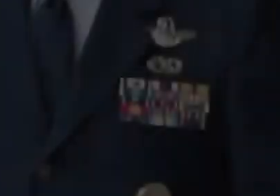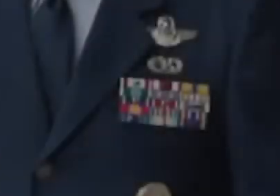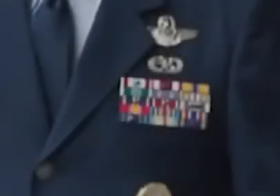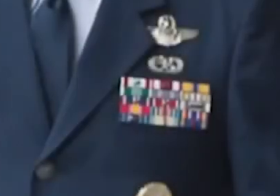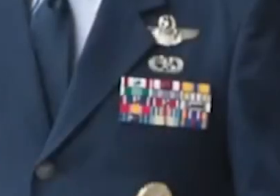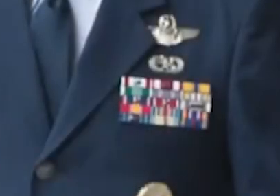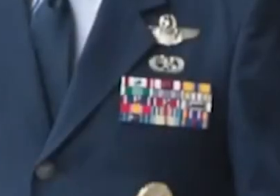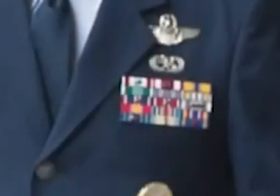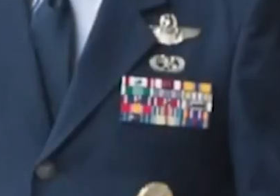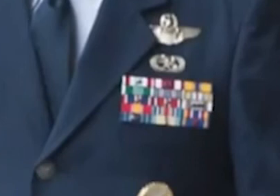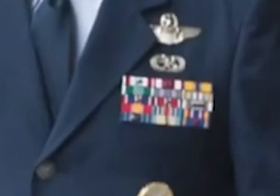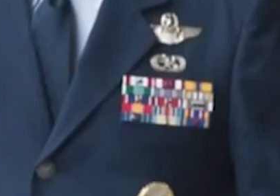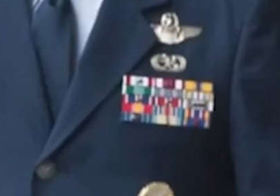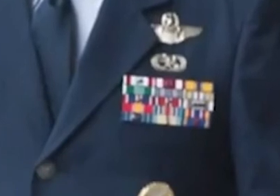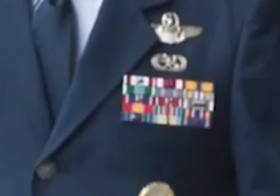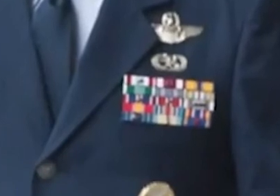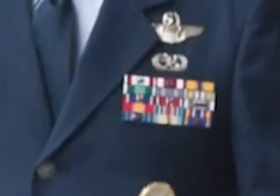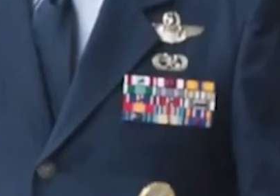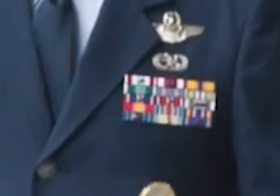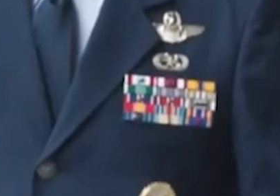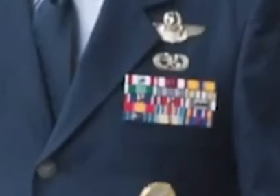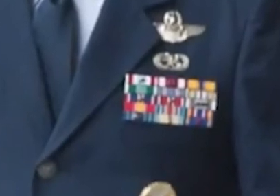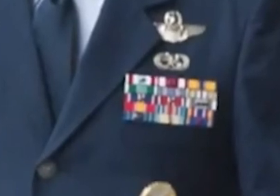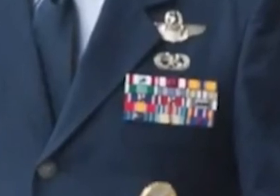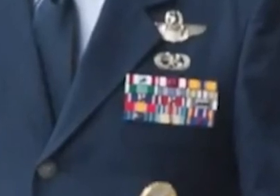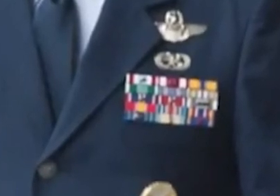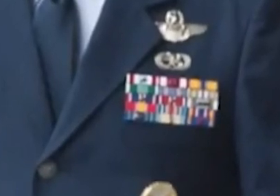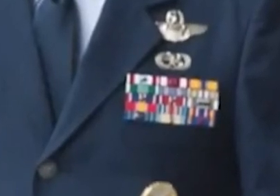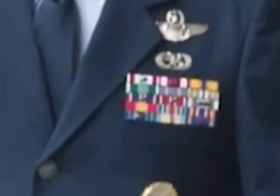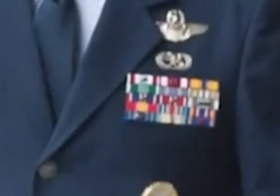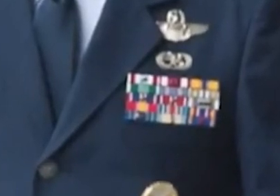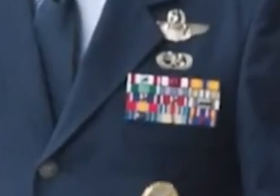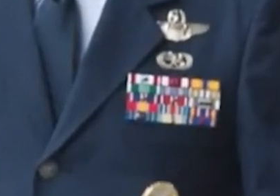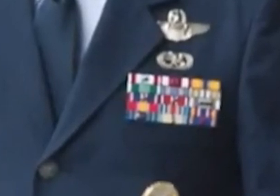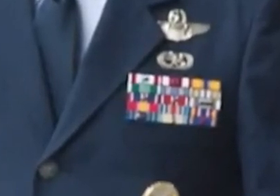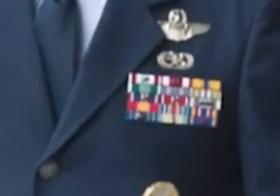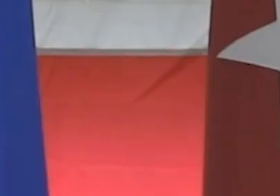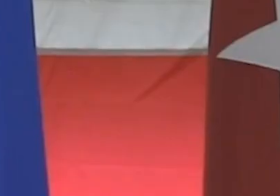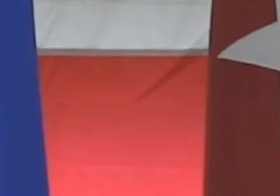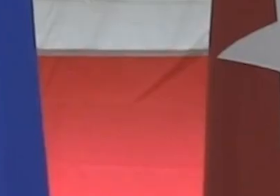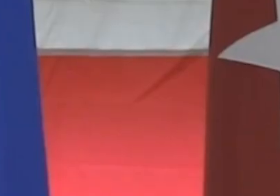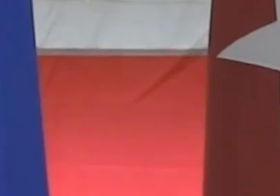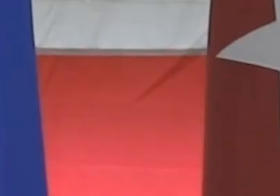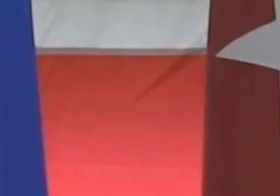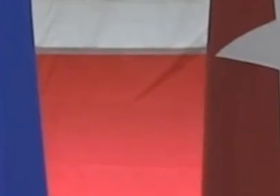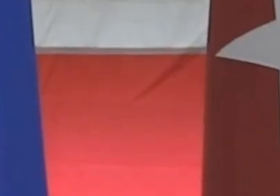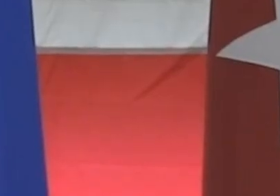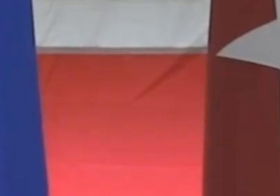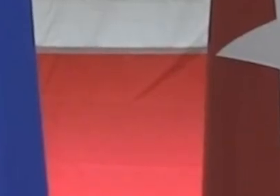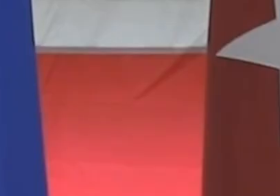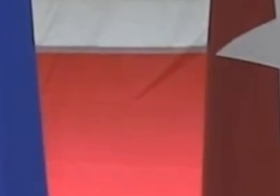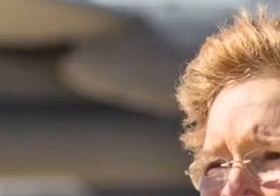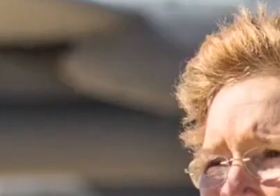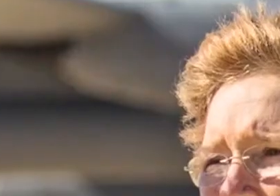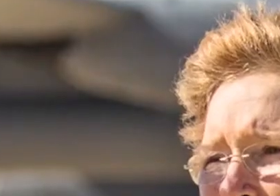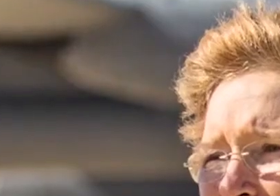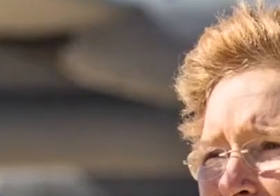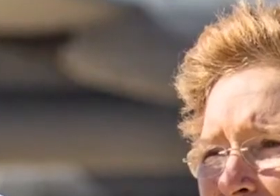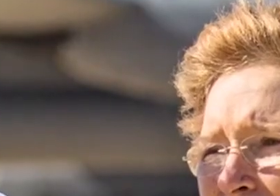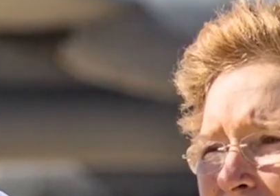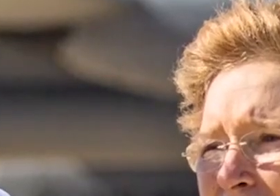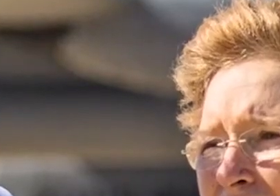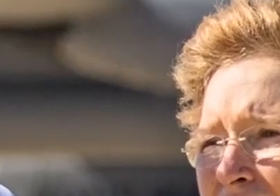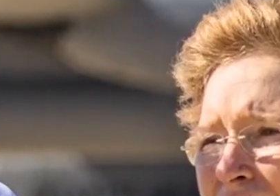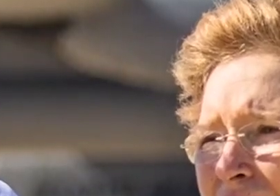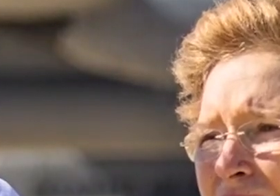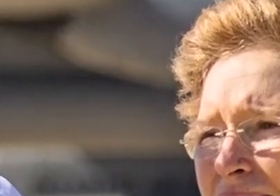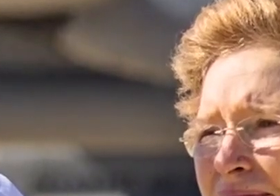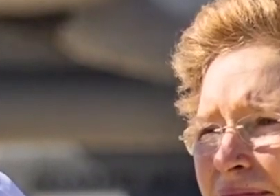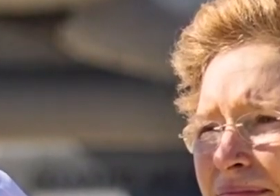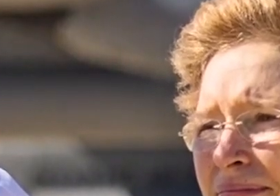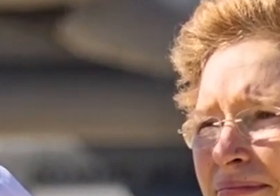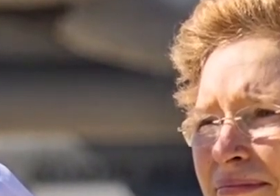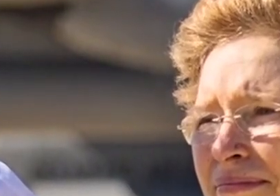simply the best. She has served with humility, dignity, and respect. General Timmons, it has been